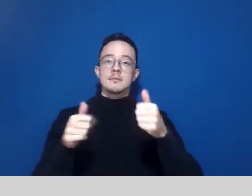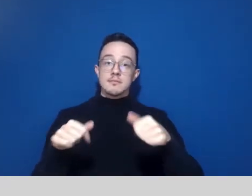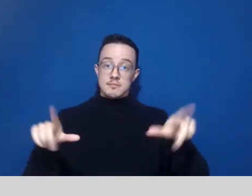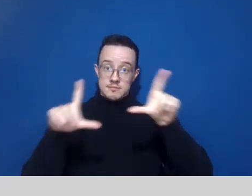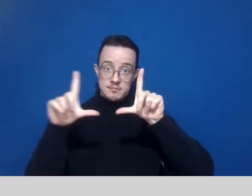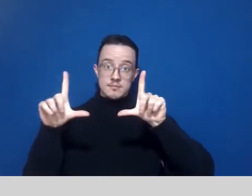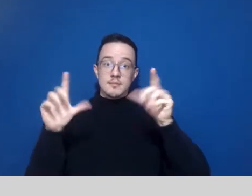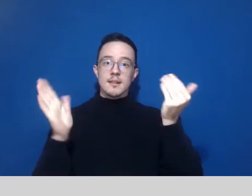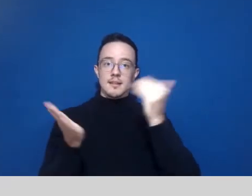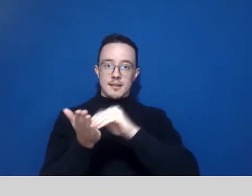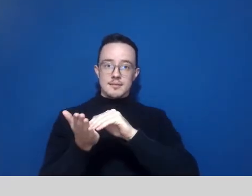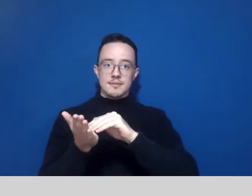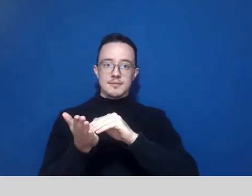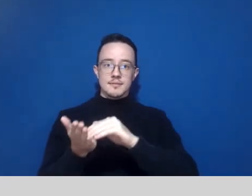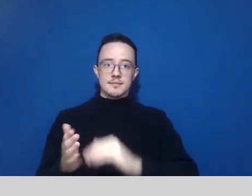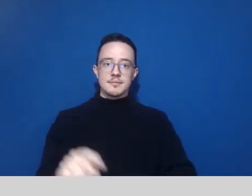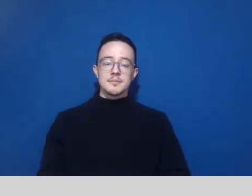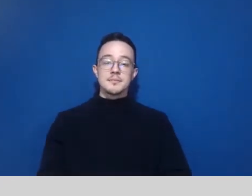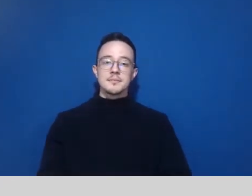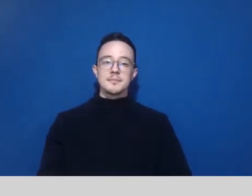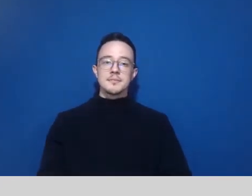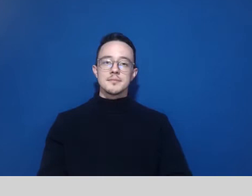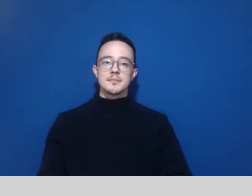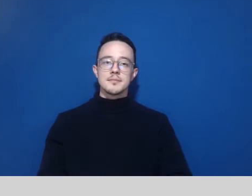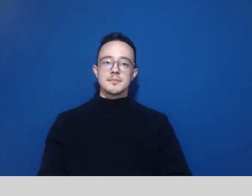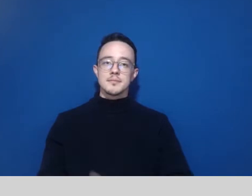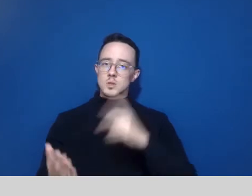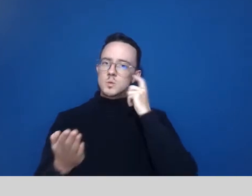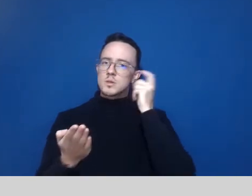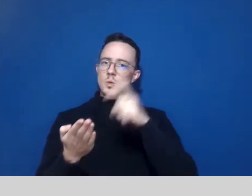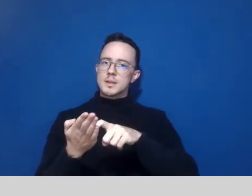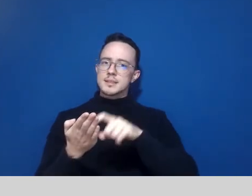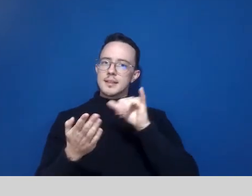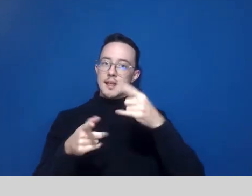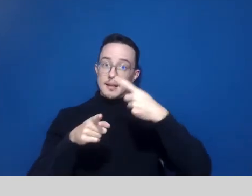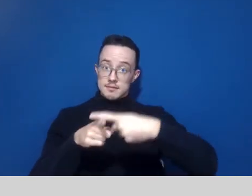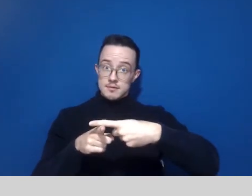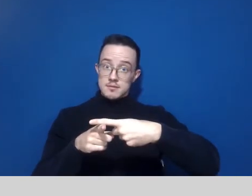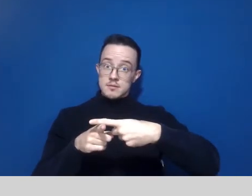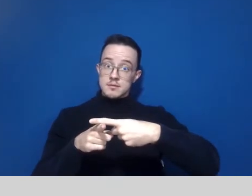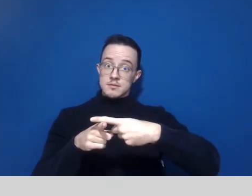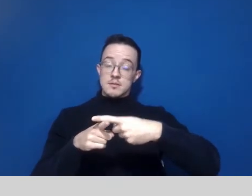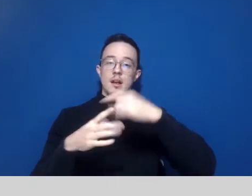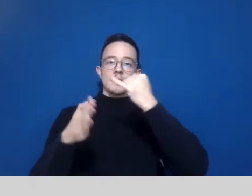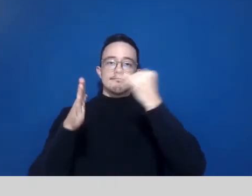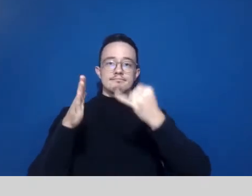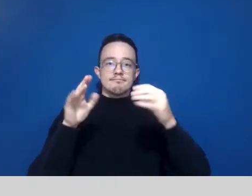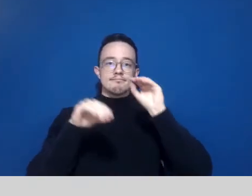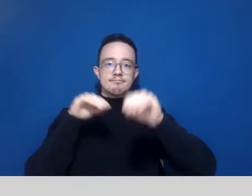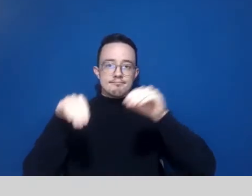and refresh this page, the plugin here notices the latitude and longitude columns, and it draws them on the map.